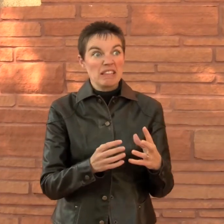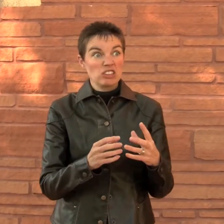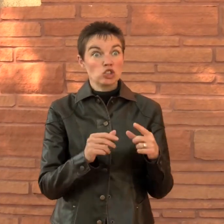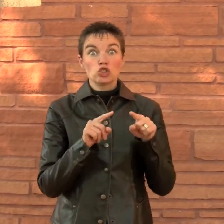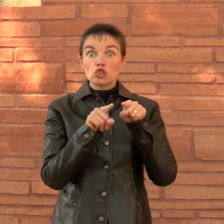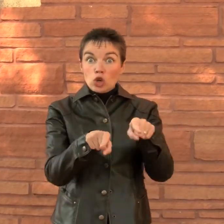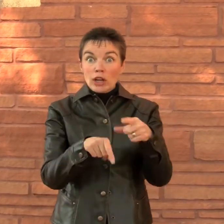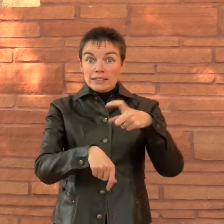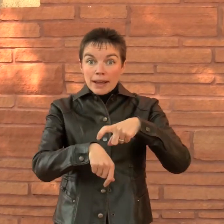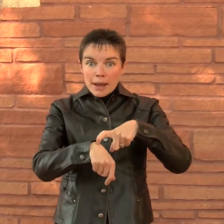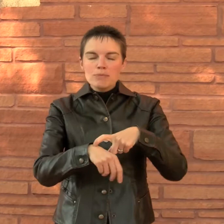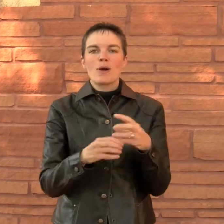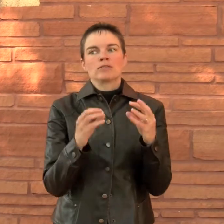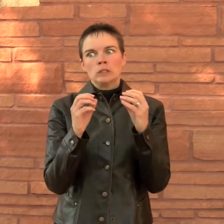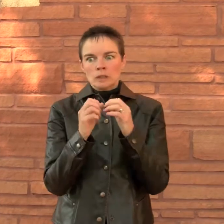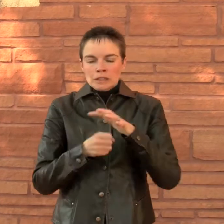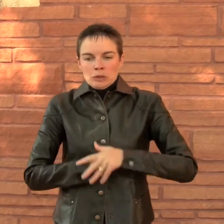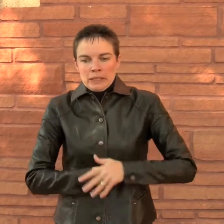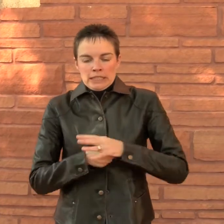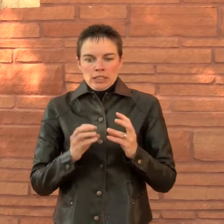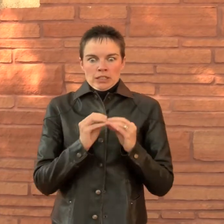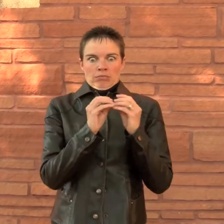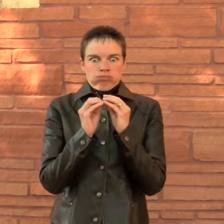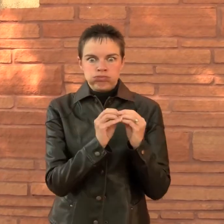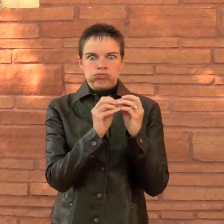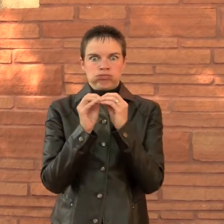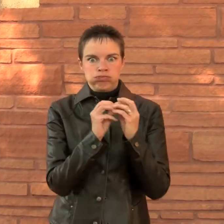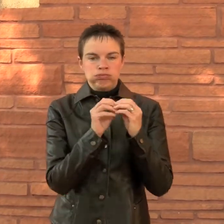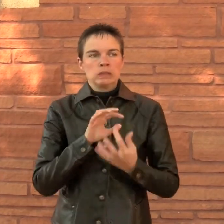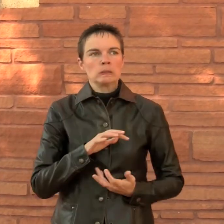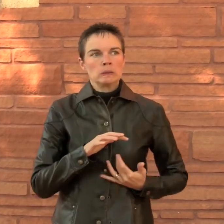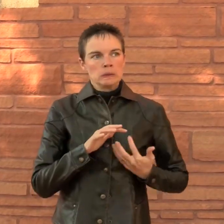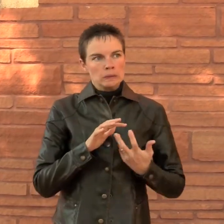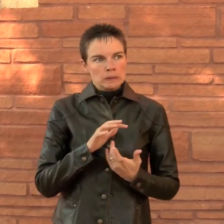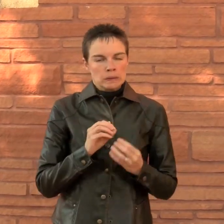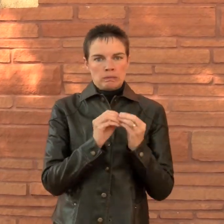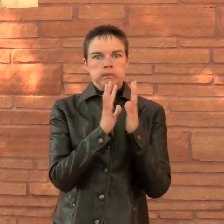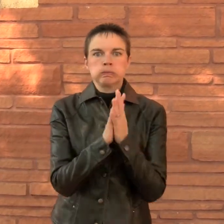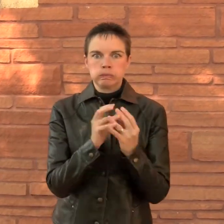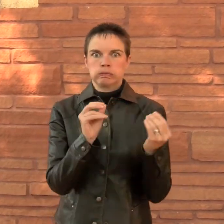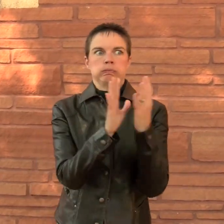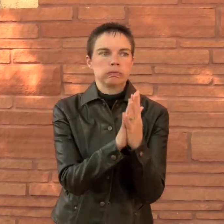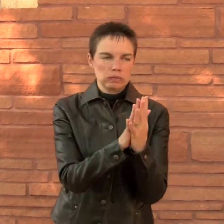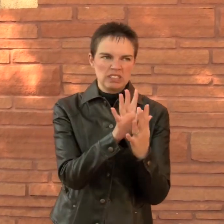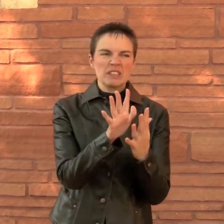In the meantime you are stressed out and trying to deal with negative emotions, and often these feelings get worse as you dwell on them.